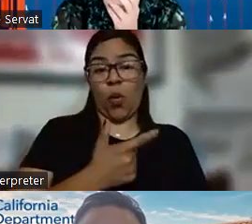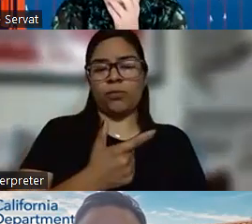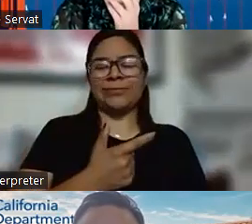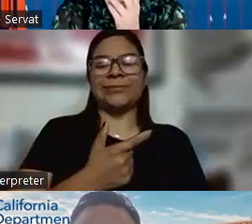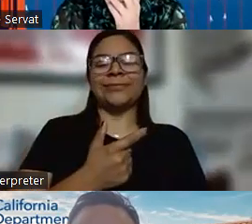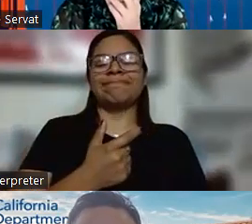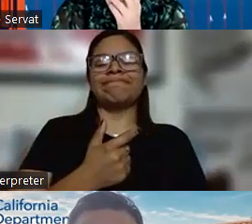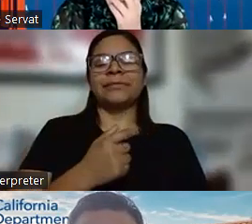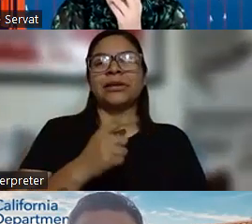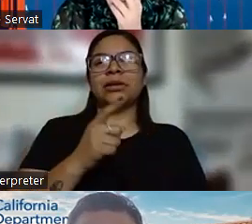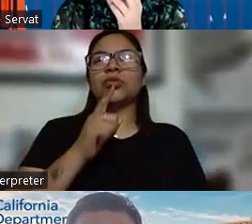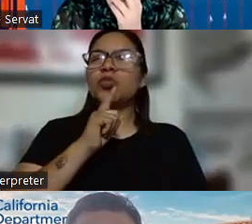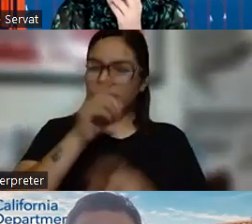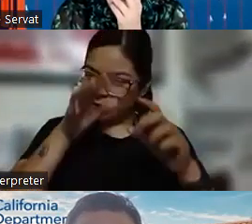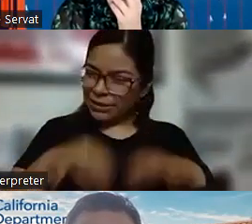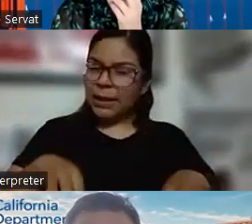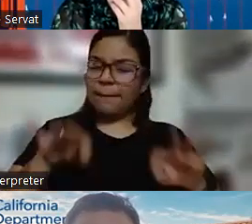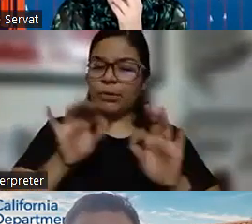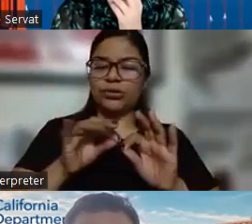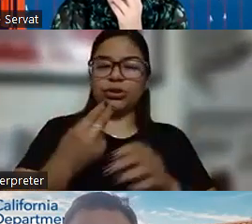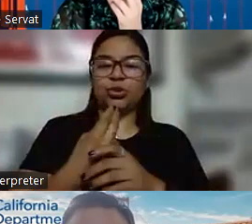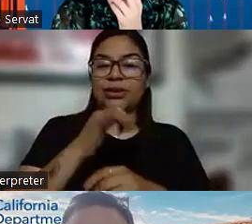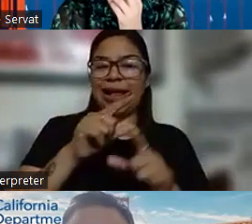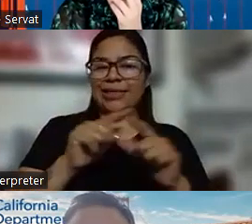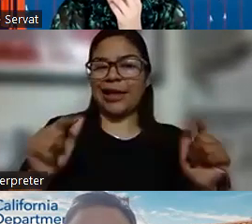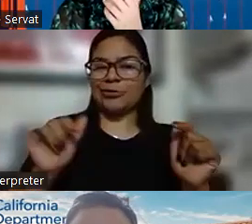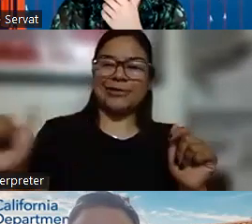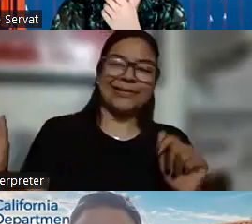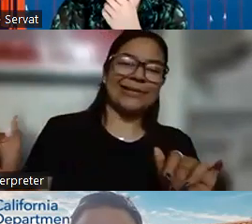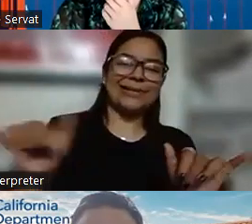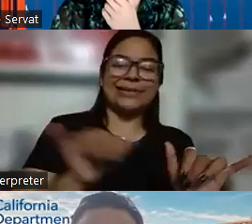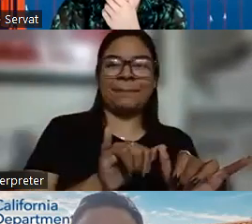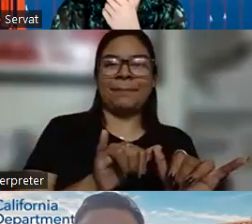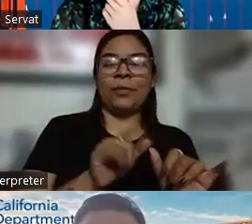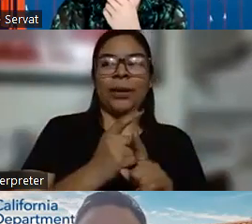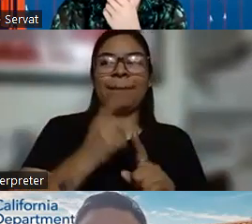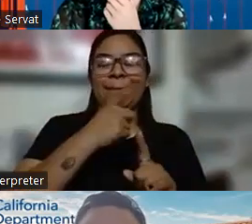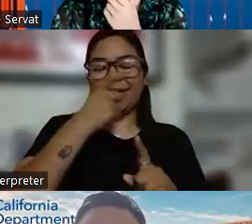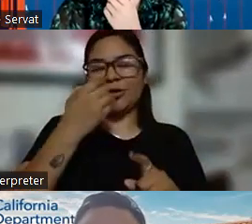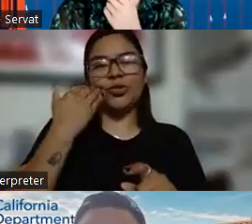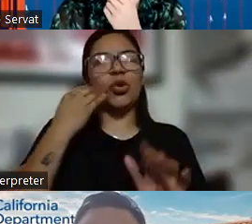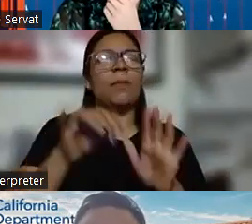to be really important because we all identify ourselves in different ways some of us do use